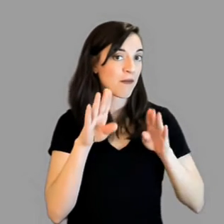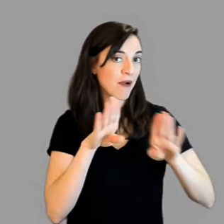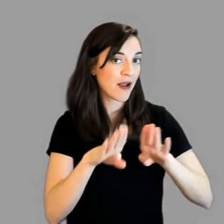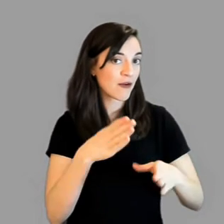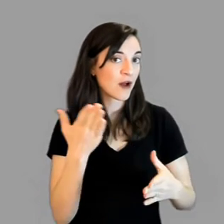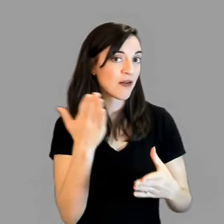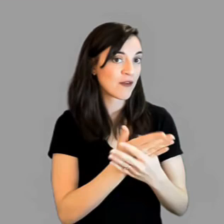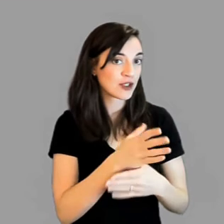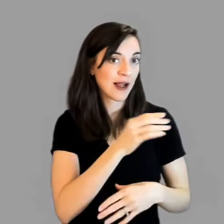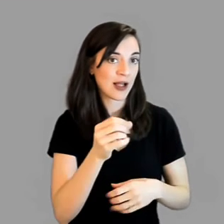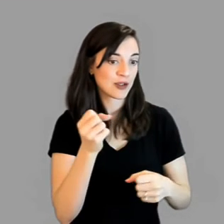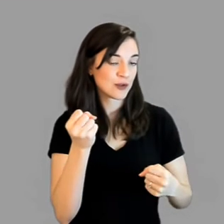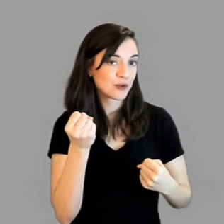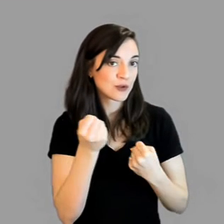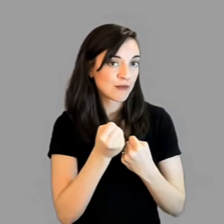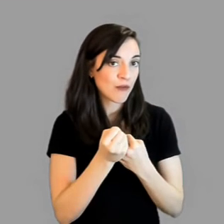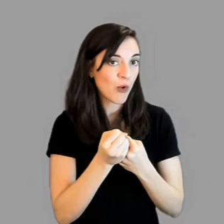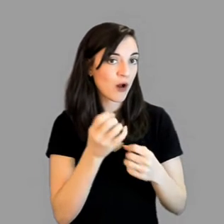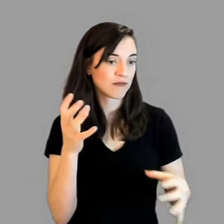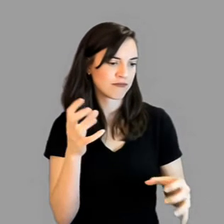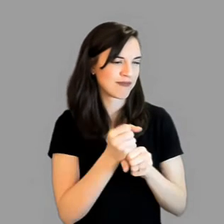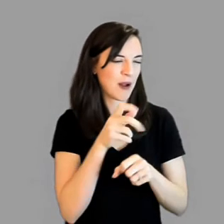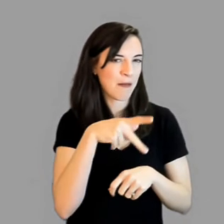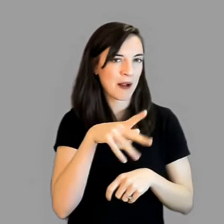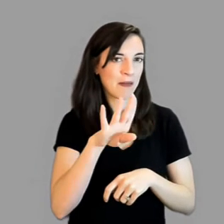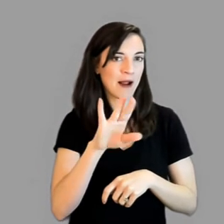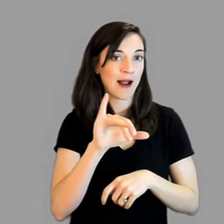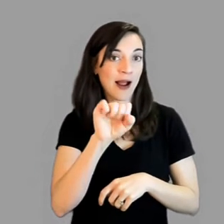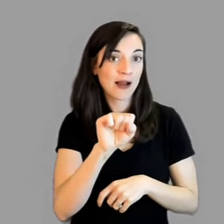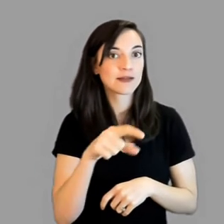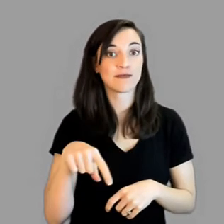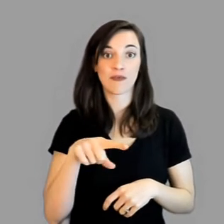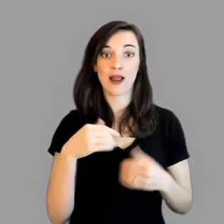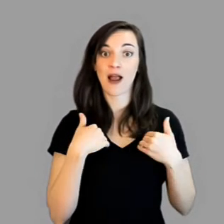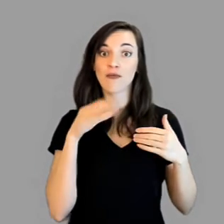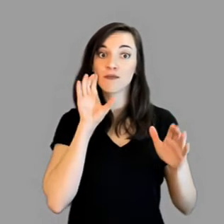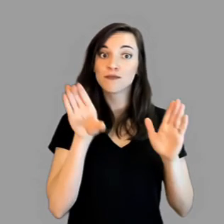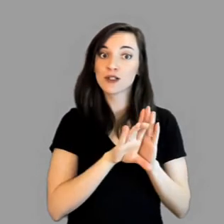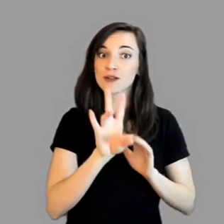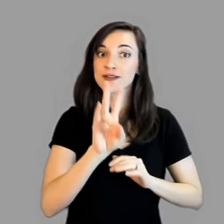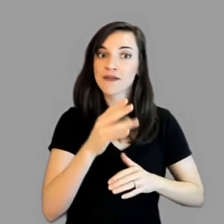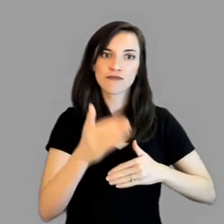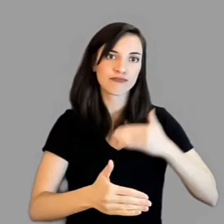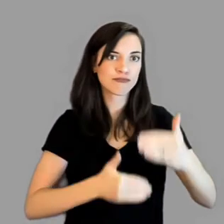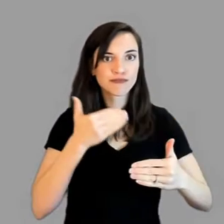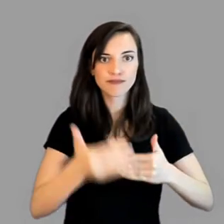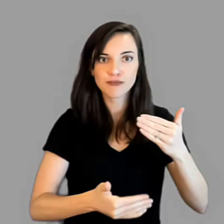The Florida Positive Behavioral Interventions & Supports Project, or PBIS has a beautiful